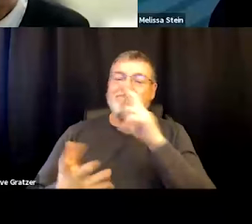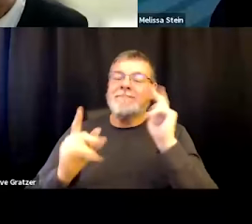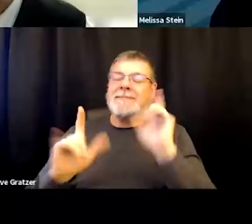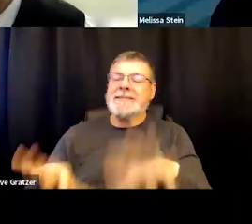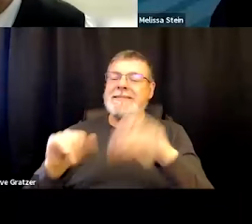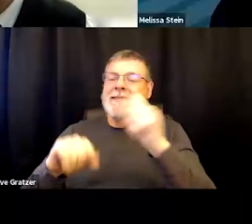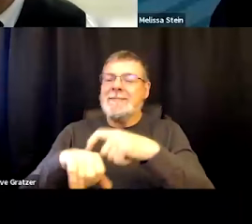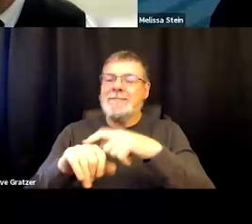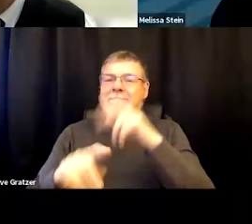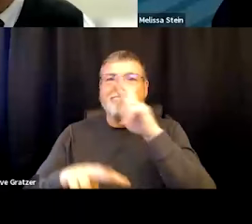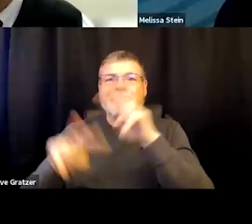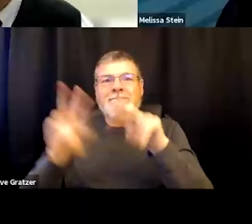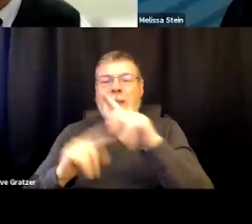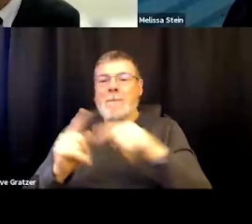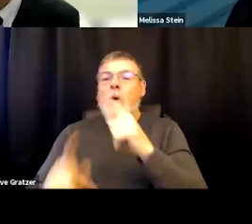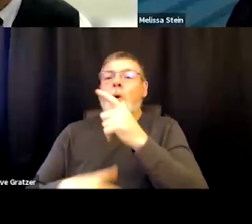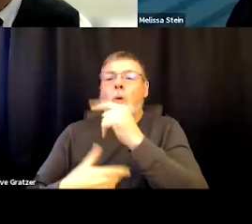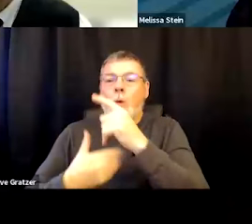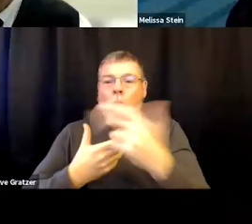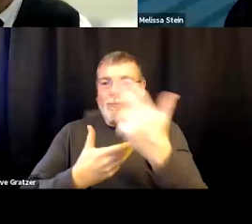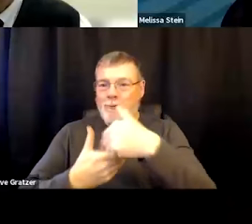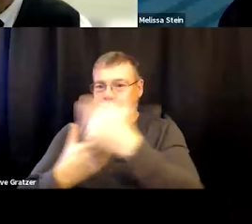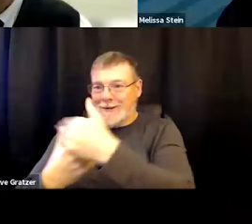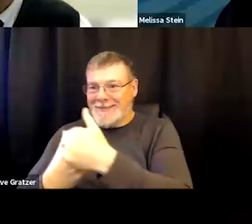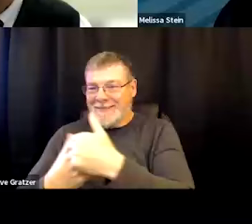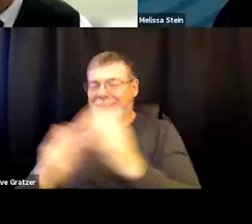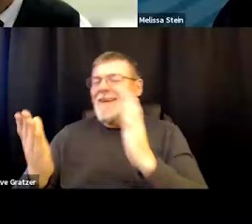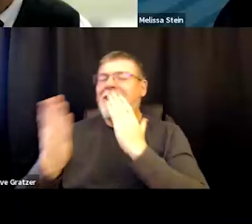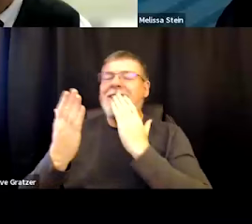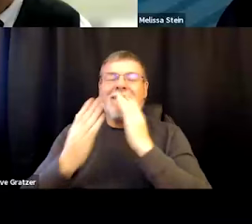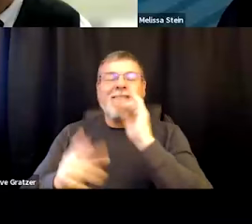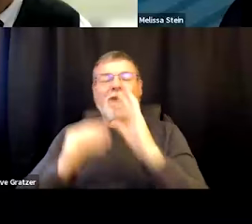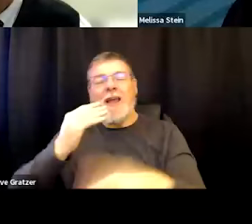and learn more about all of you joining us today. Thank you so much for adding your comments